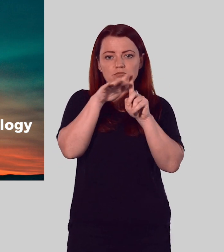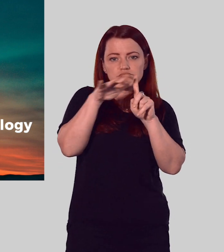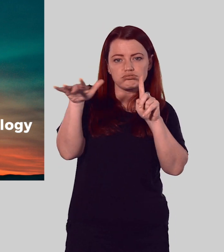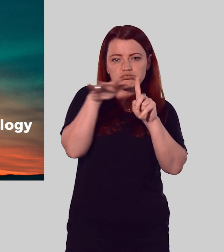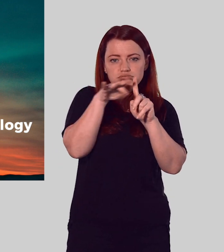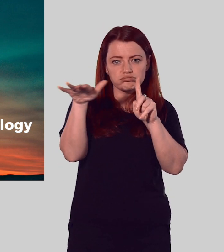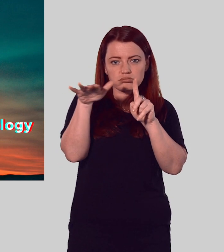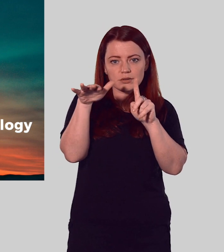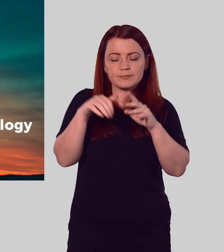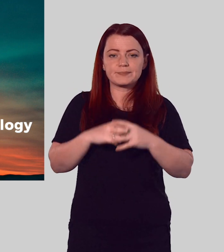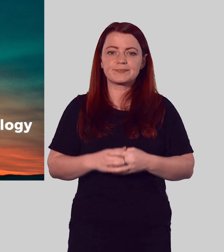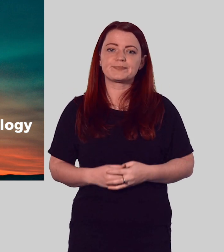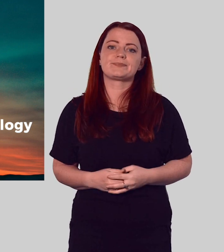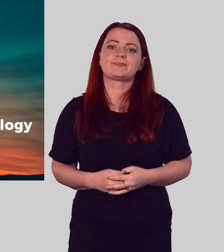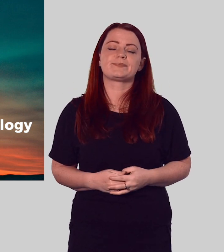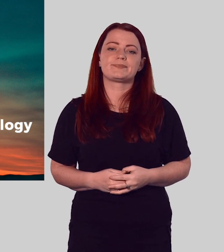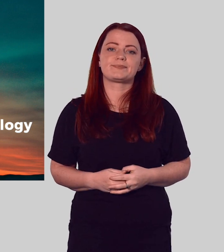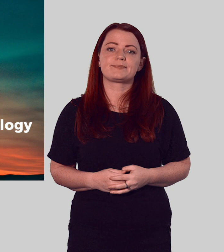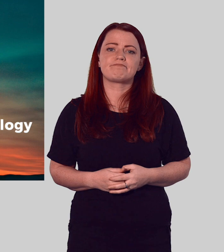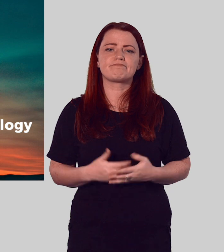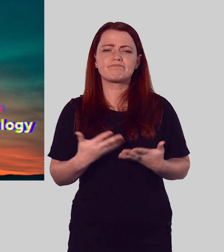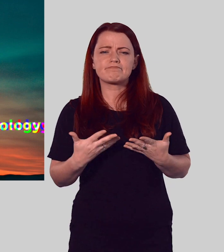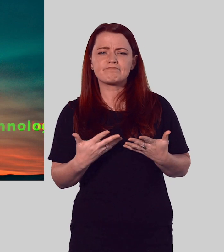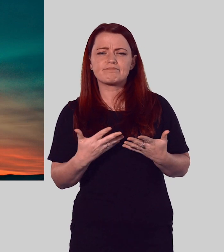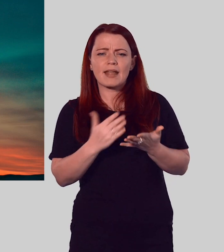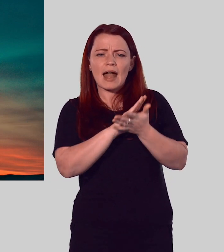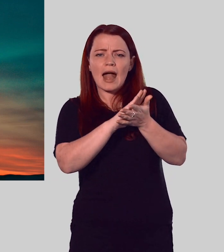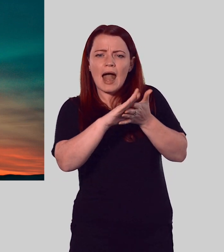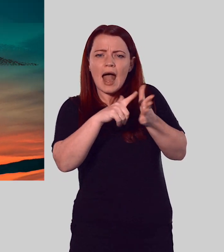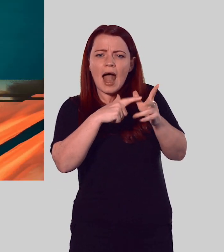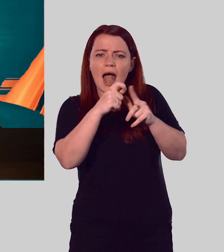So when we're talking about Haptics in particular we're talking about